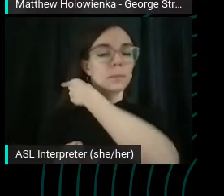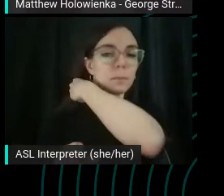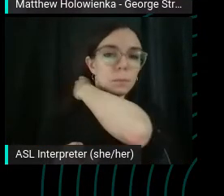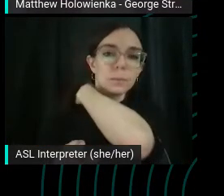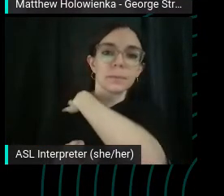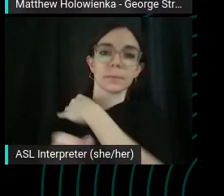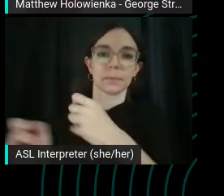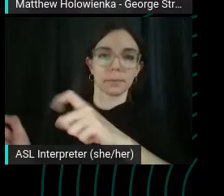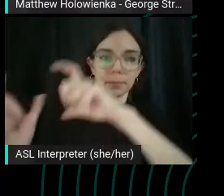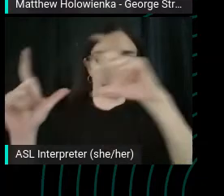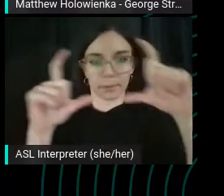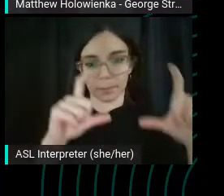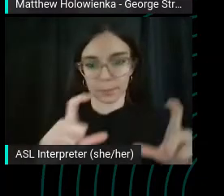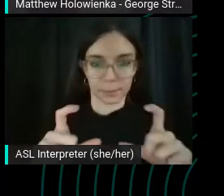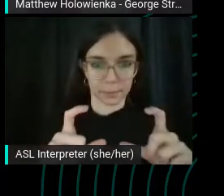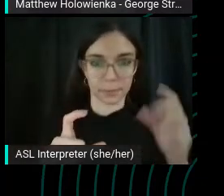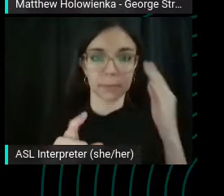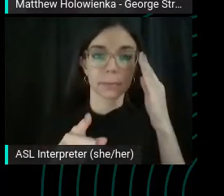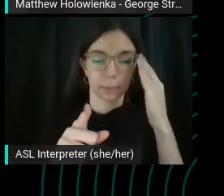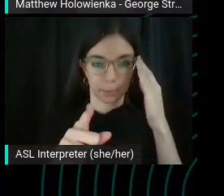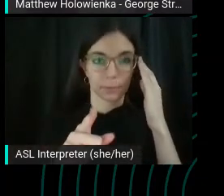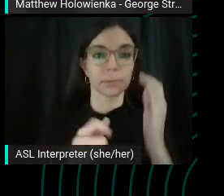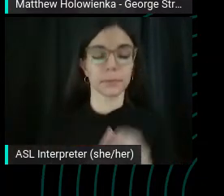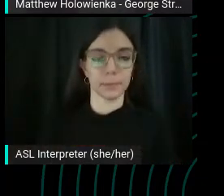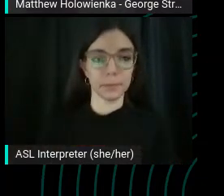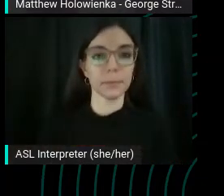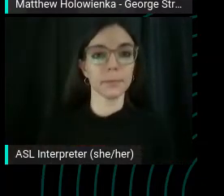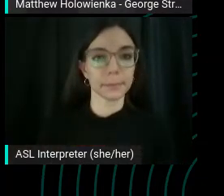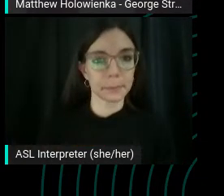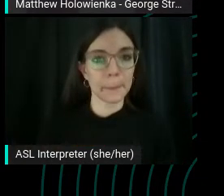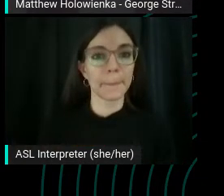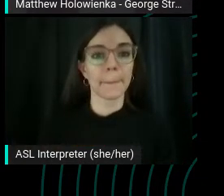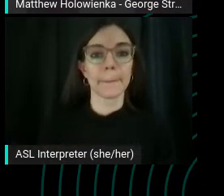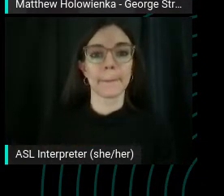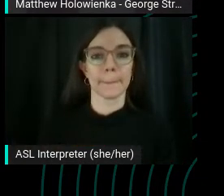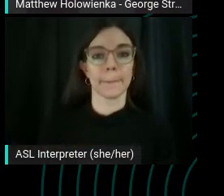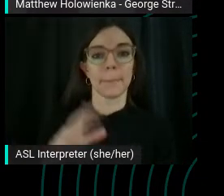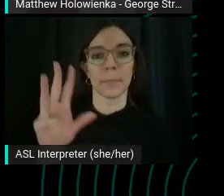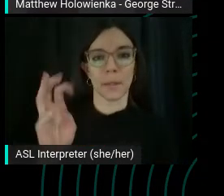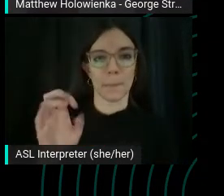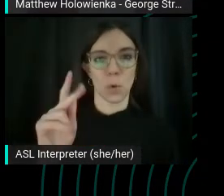then in flies a telephone and shakes, Maulik Pancholy appears, Maulik was the actor who starred in this production.